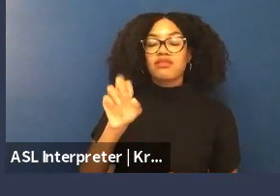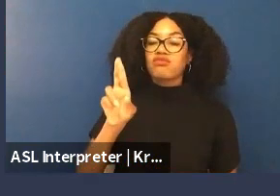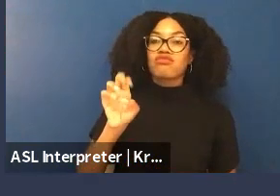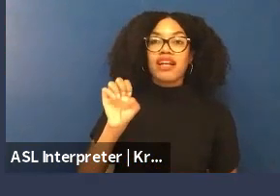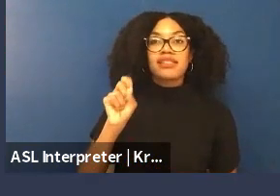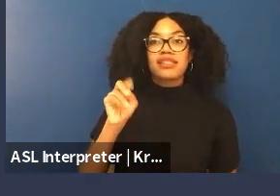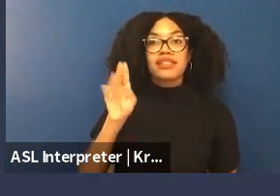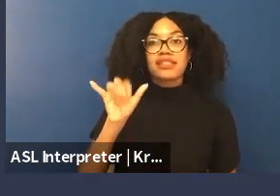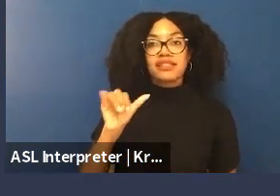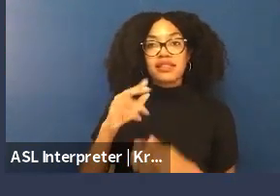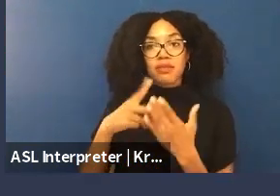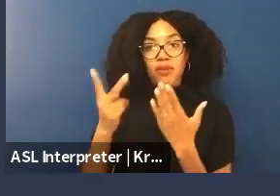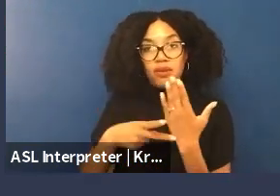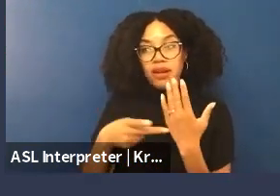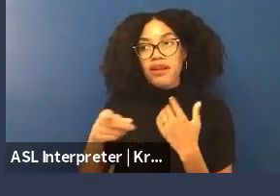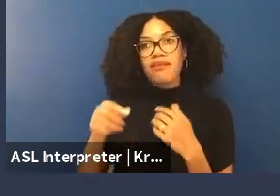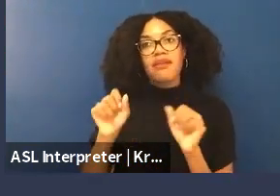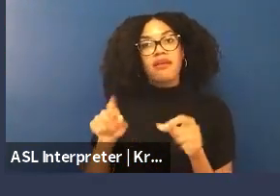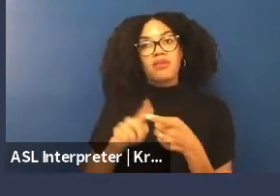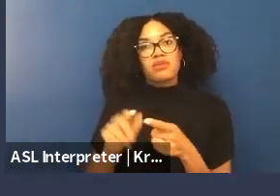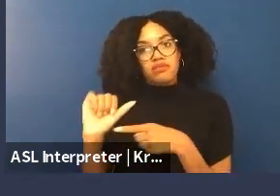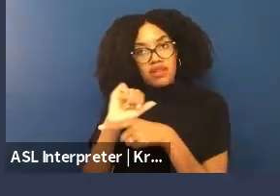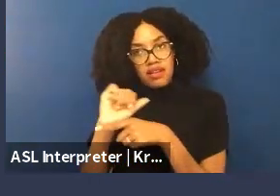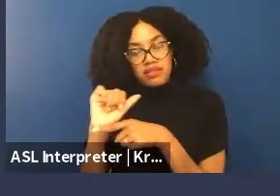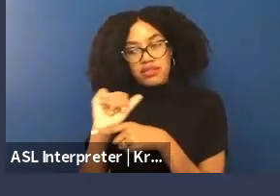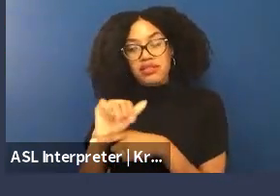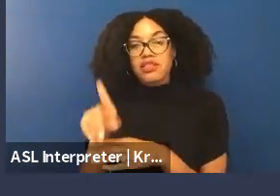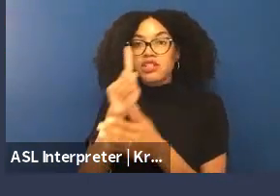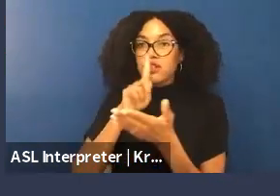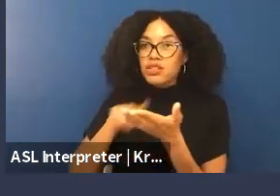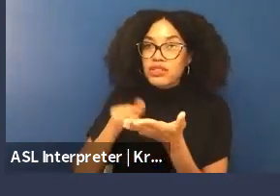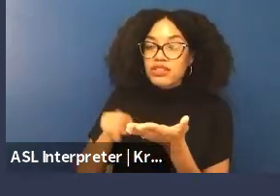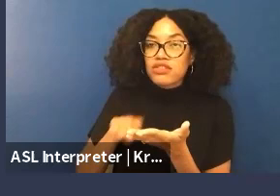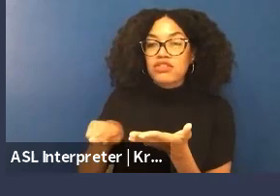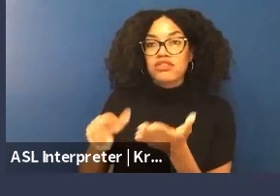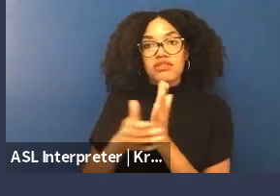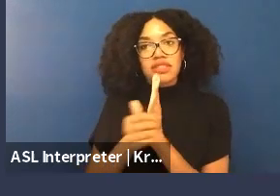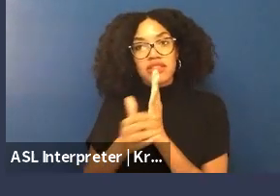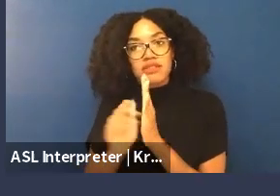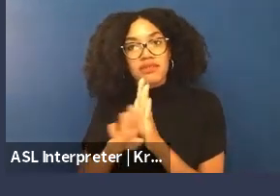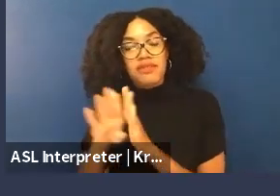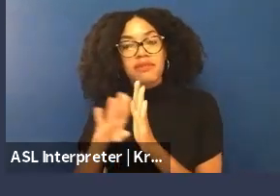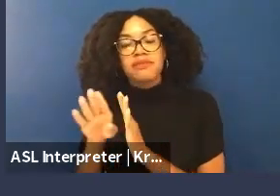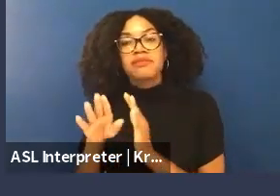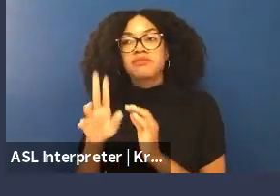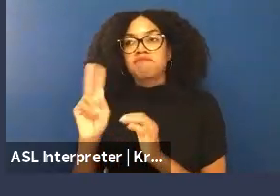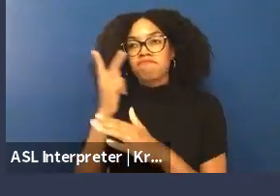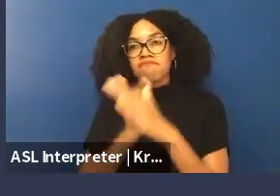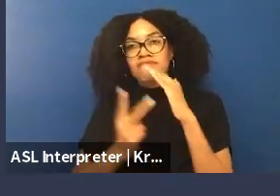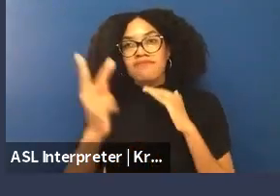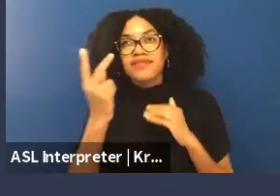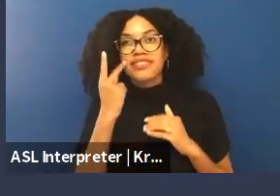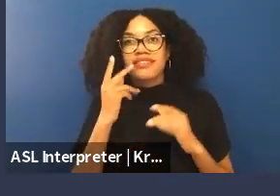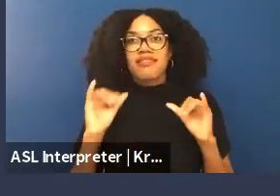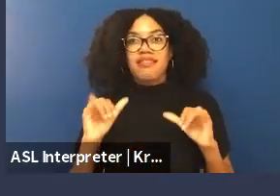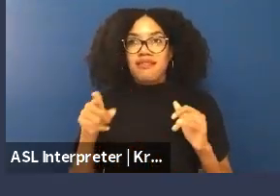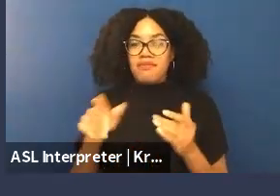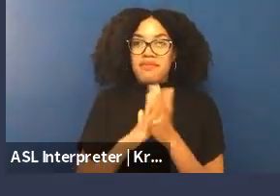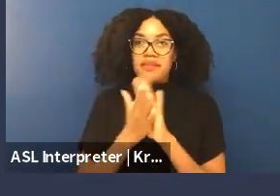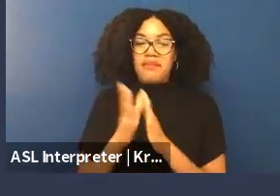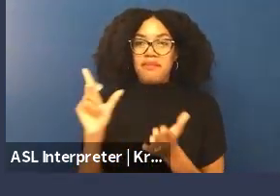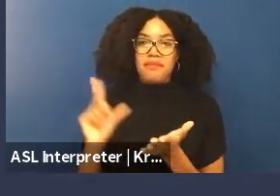practice research skills and looking ahead to what it would mean to be a published writer. So that's